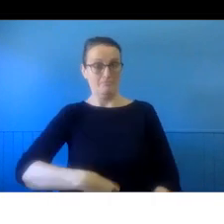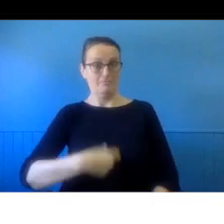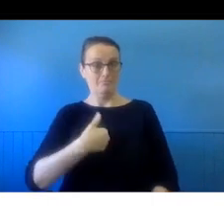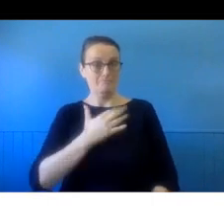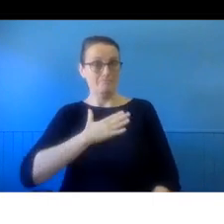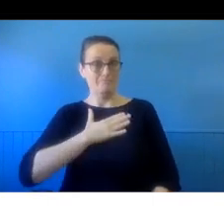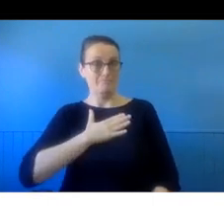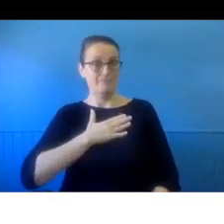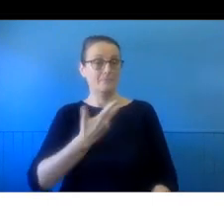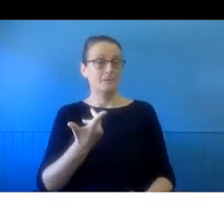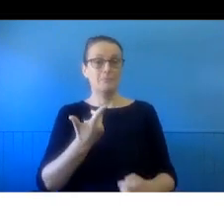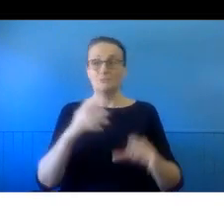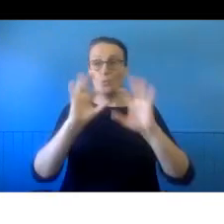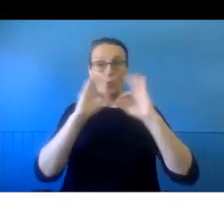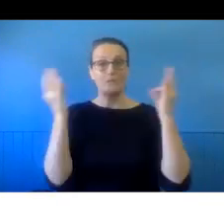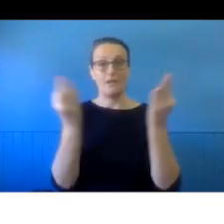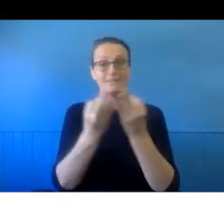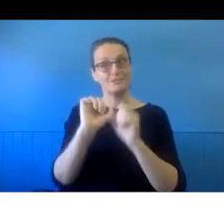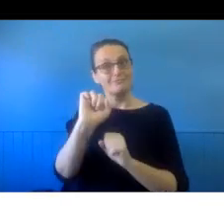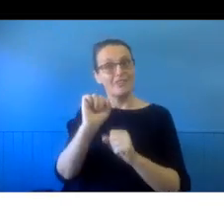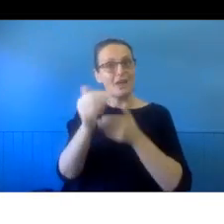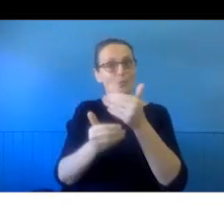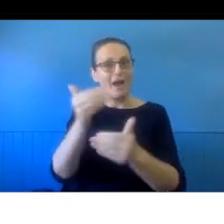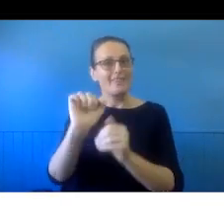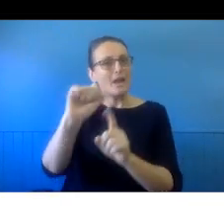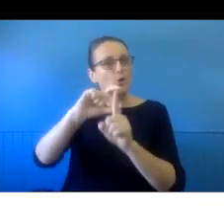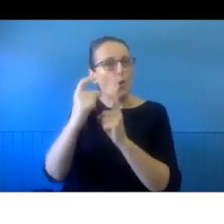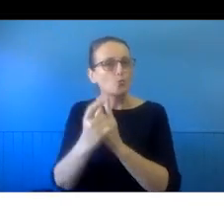tendencies that systems have. Culture is a really important facet